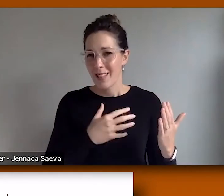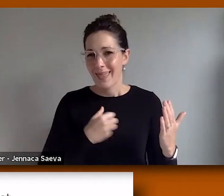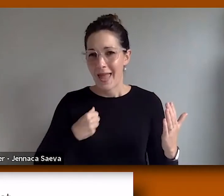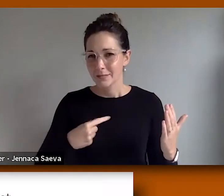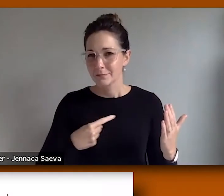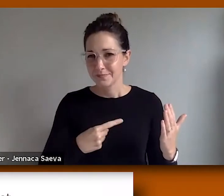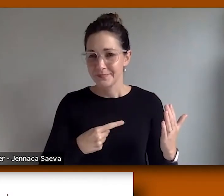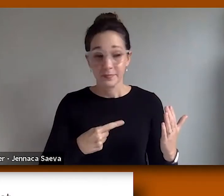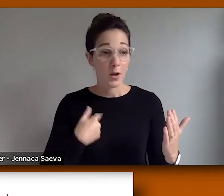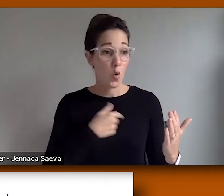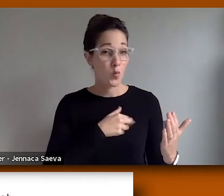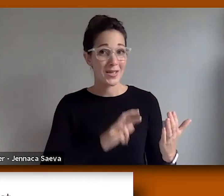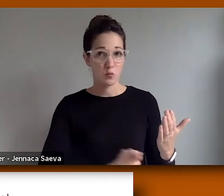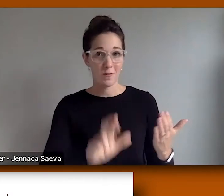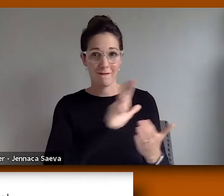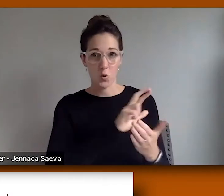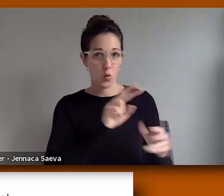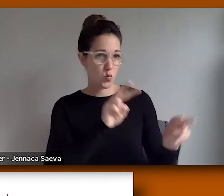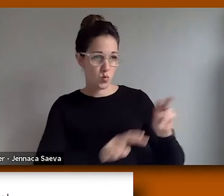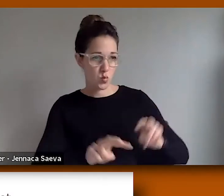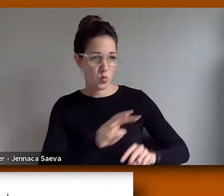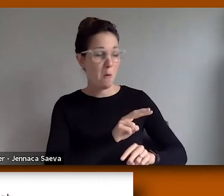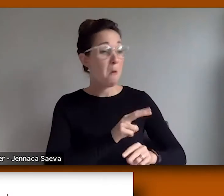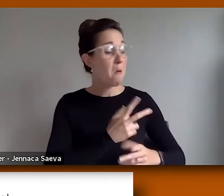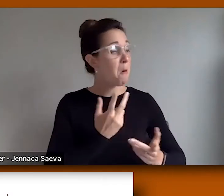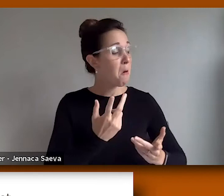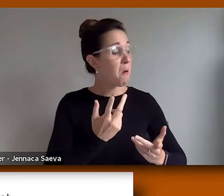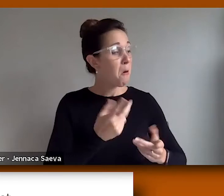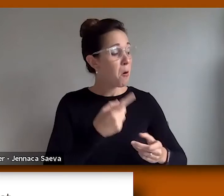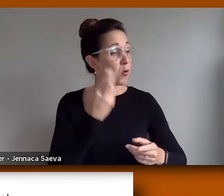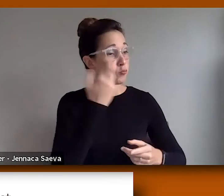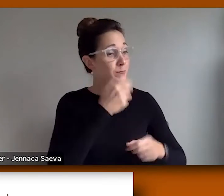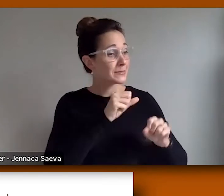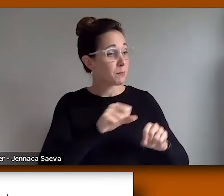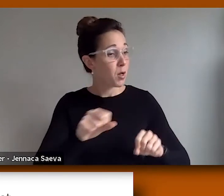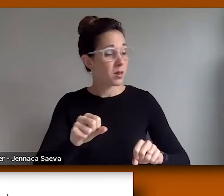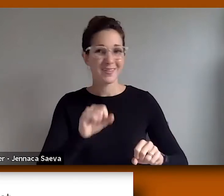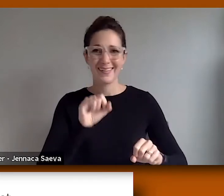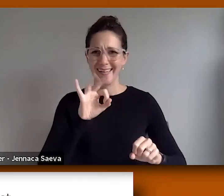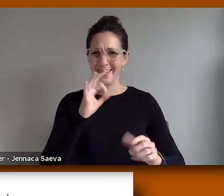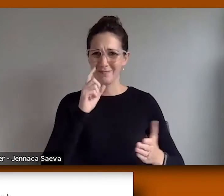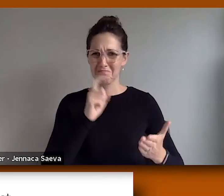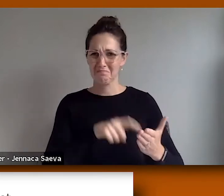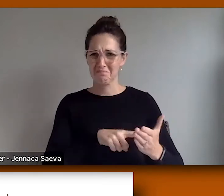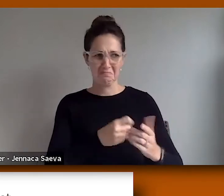We'll review that for reasonableness, and if something looks strange or out of the ordinary,